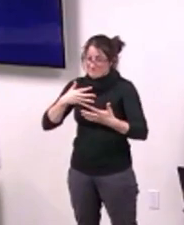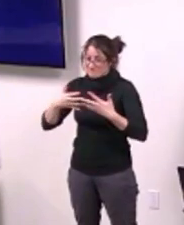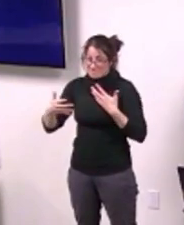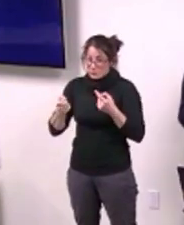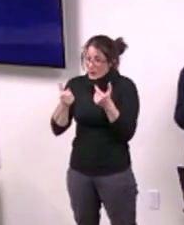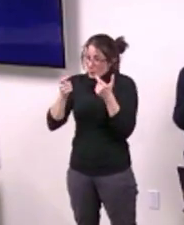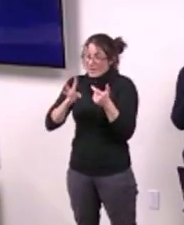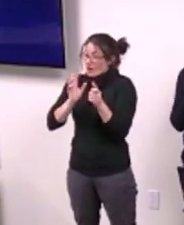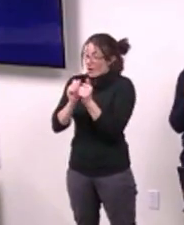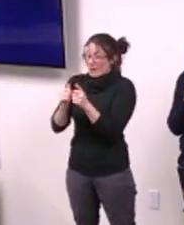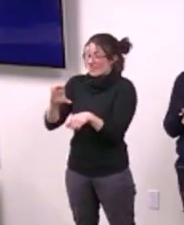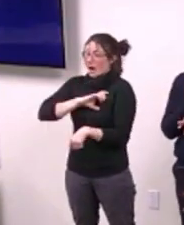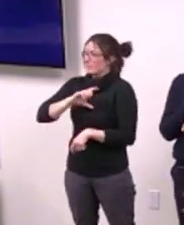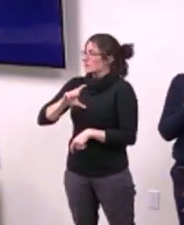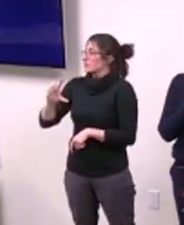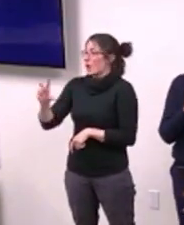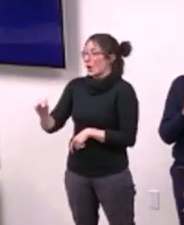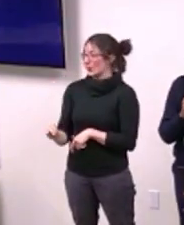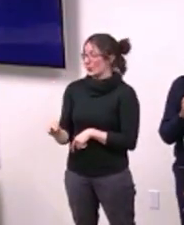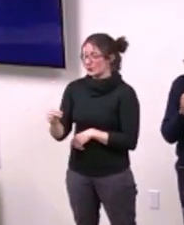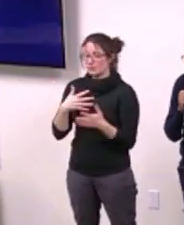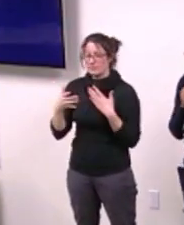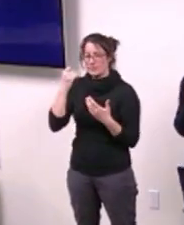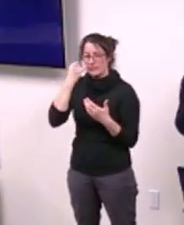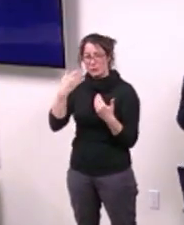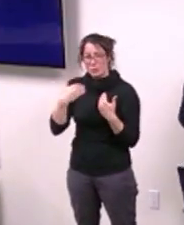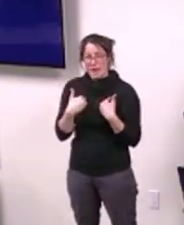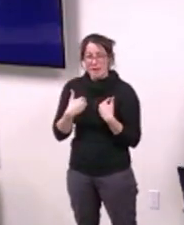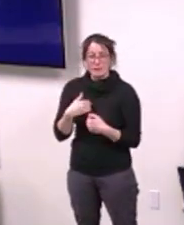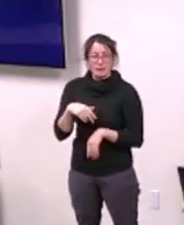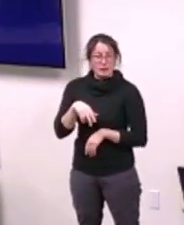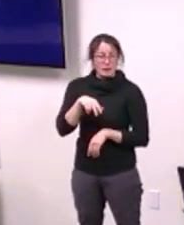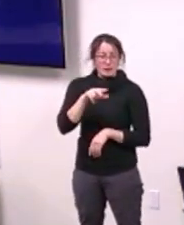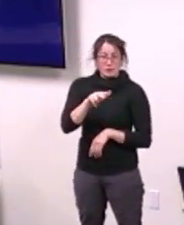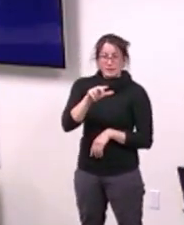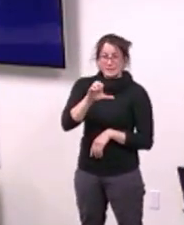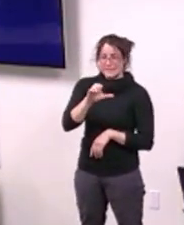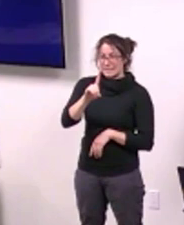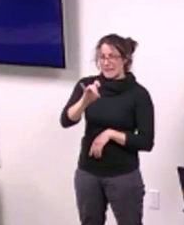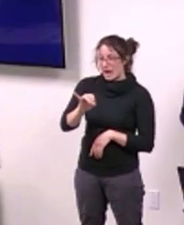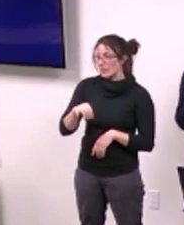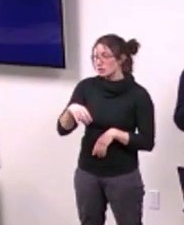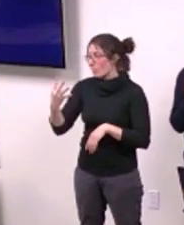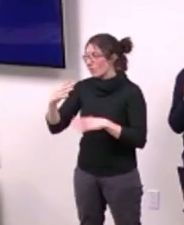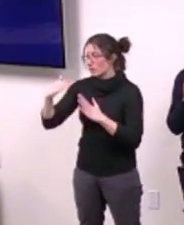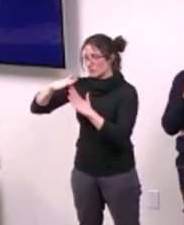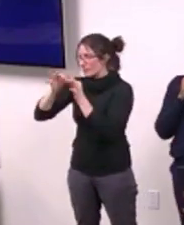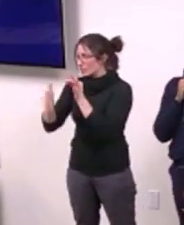So even if you had three CDI, four of the best interpreters in the state or world.